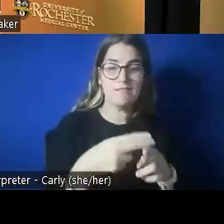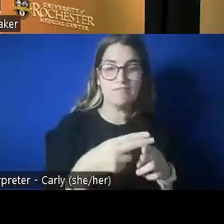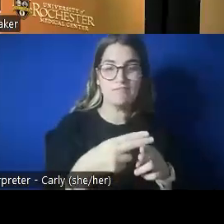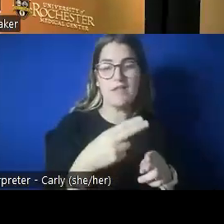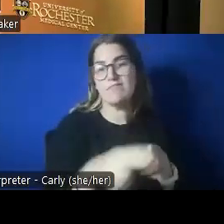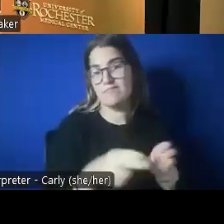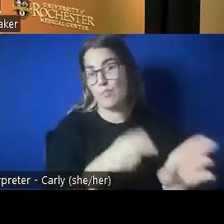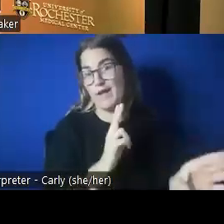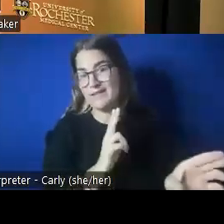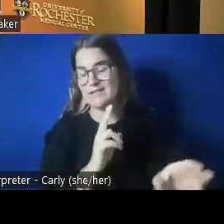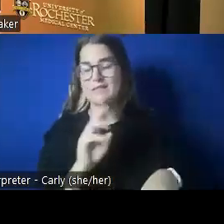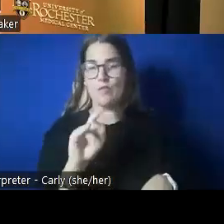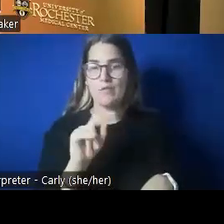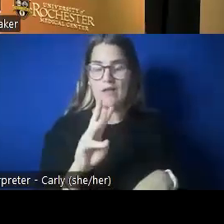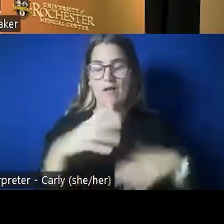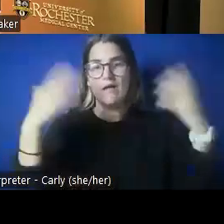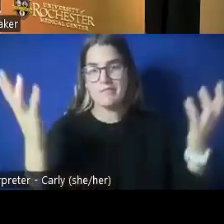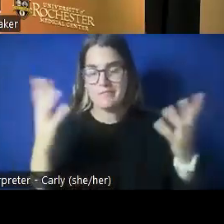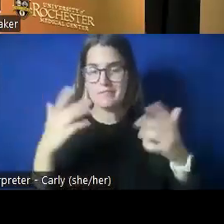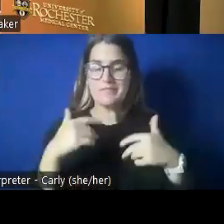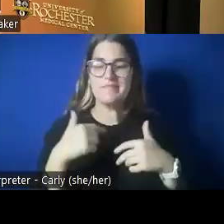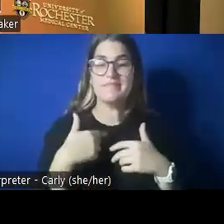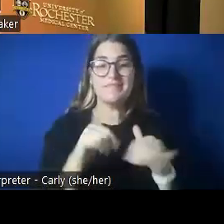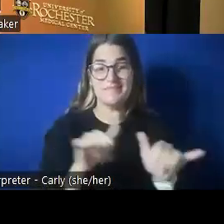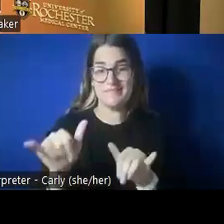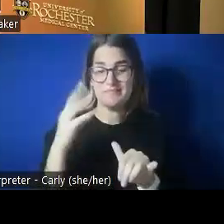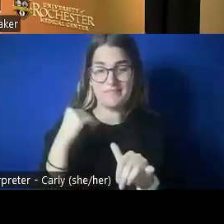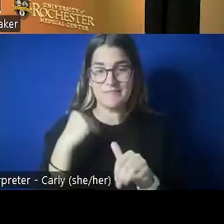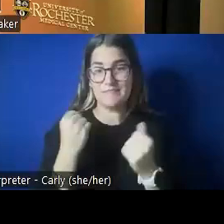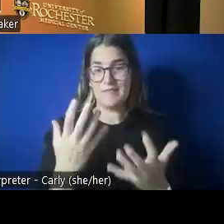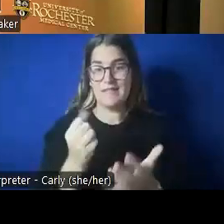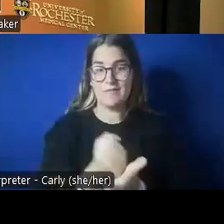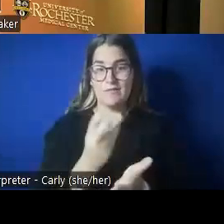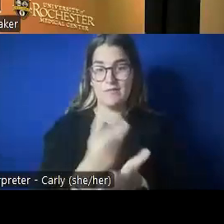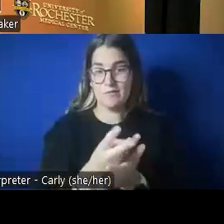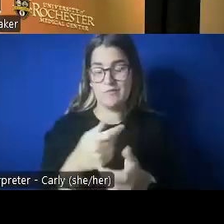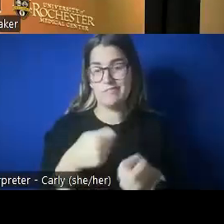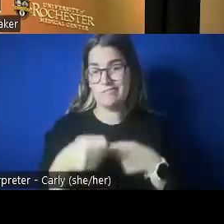while um similarly we have gone through several social workers um as you can imagine it is like a